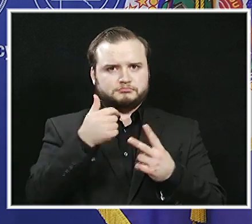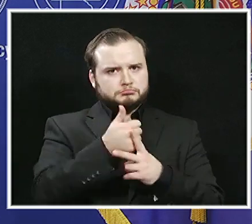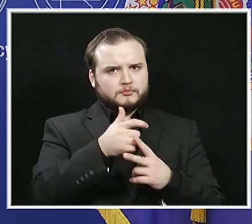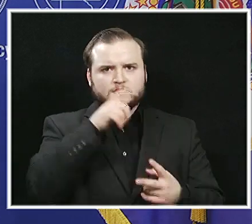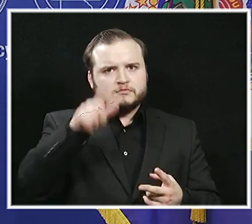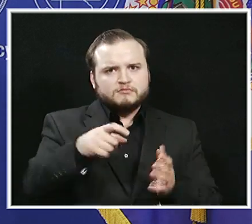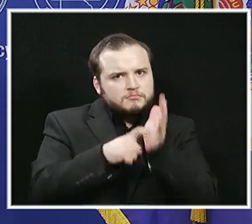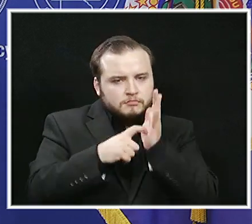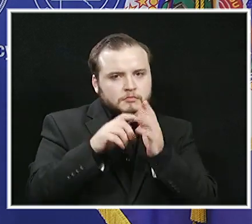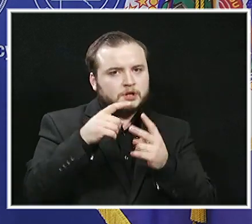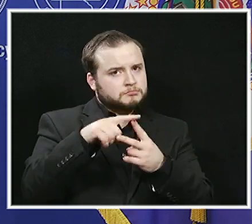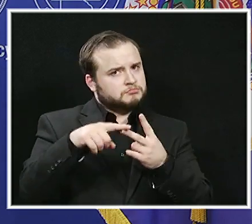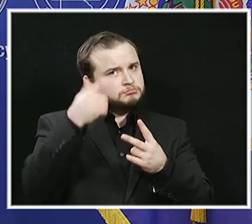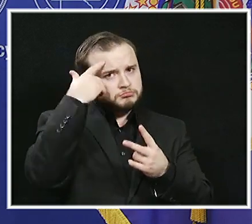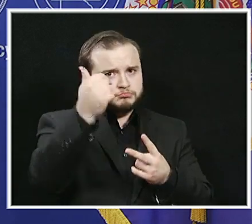Also optional for employees to enter their data.